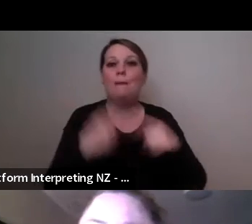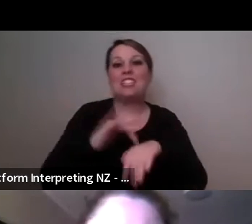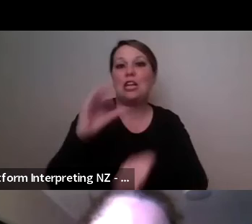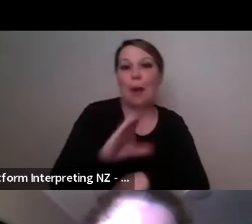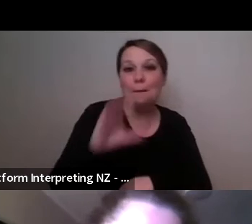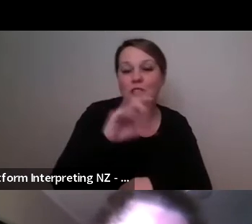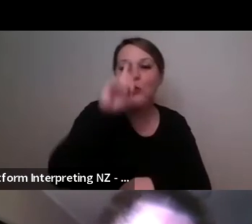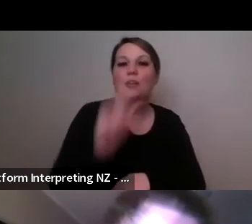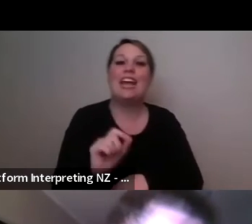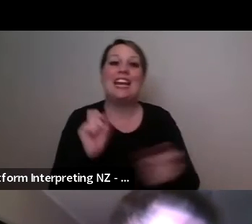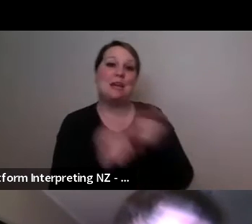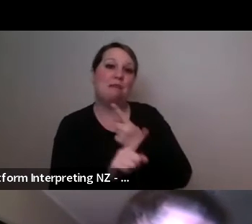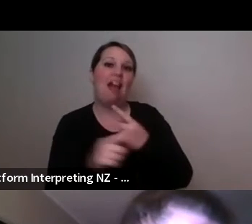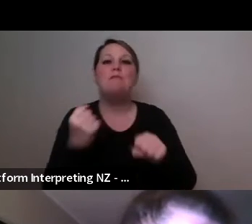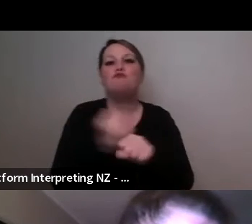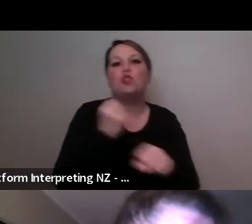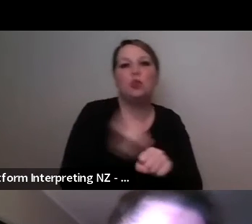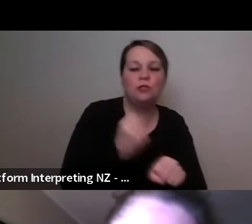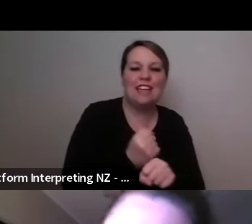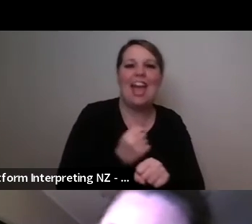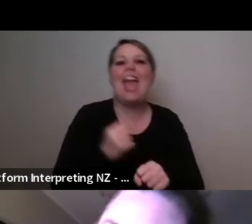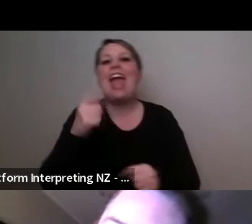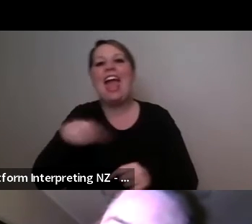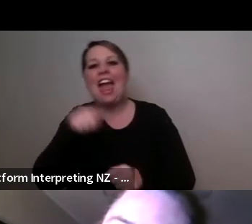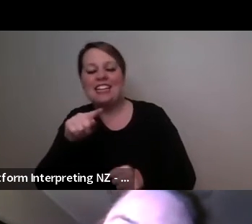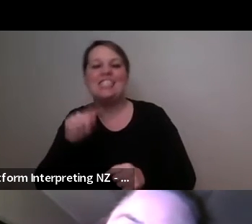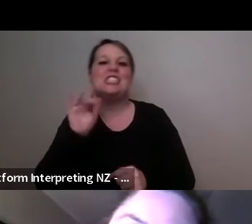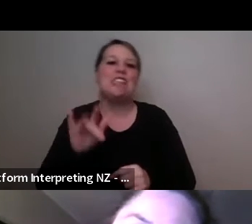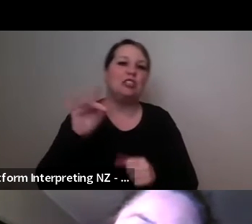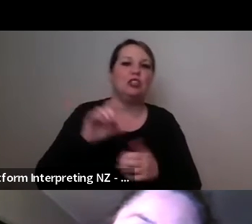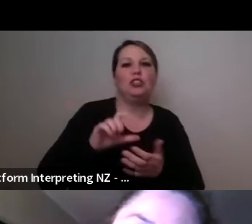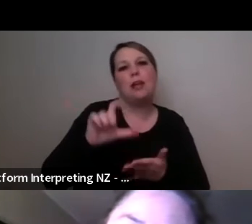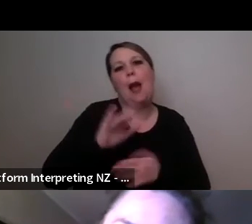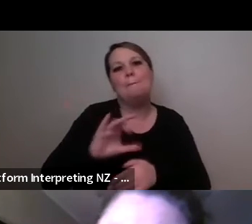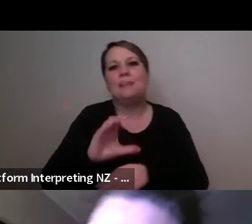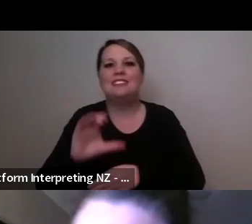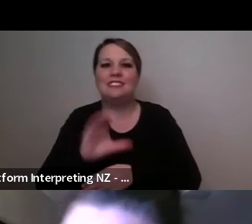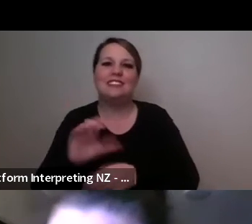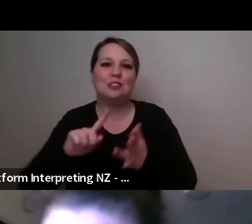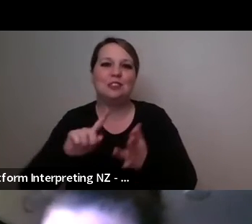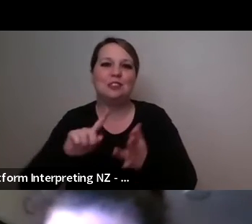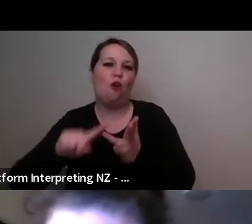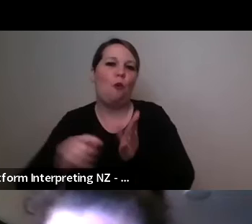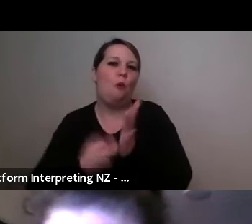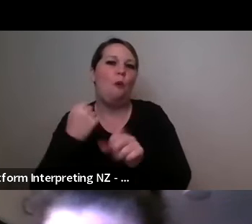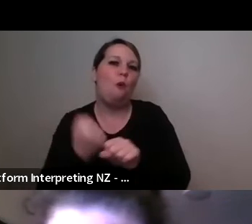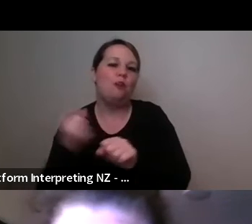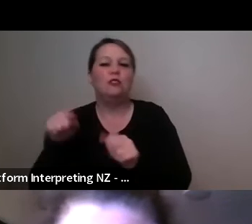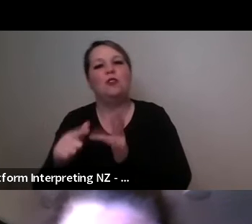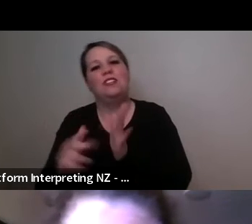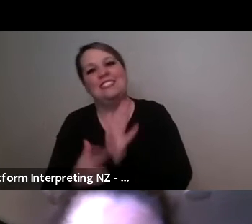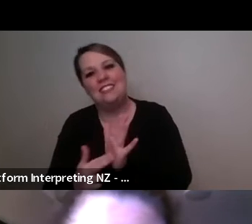producer@touchcompass.org.nz or you can just check out our website which is www.touchcompass.org.nz